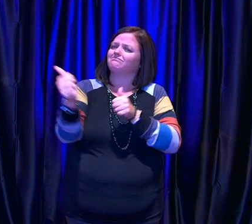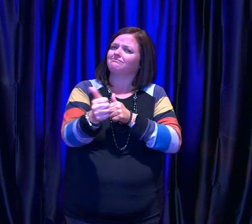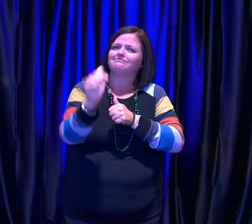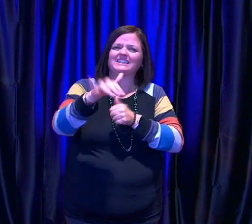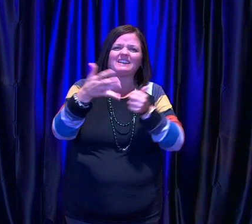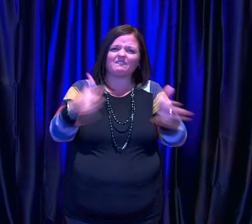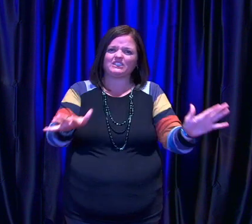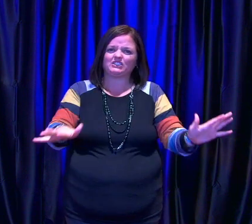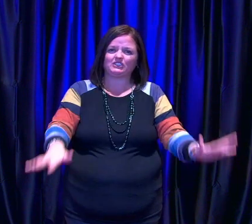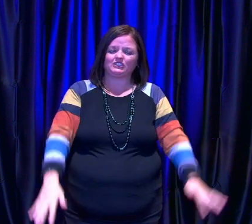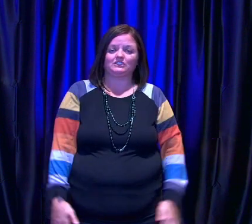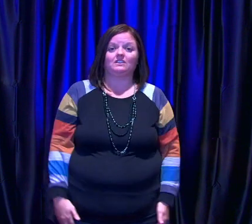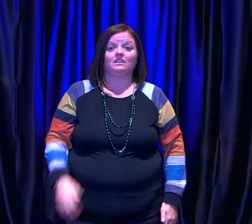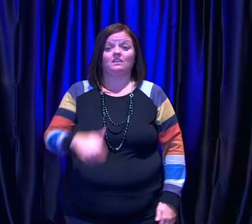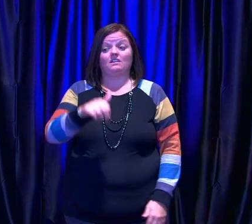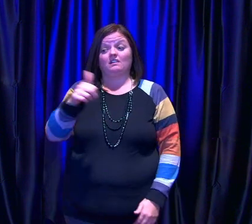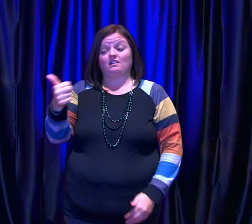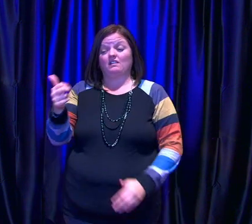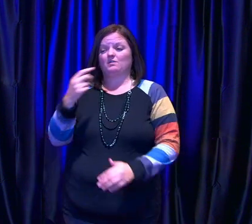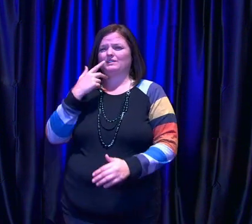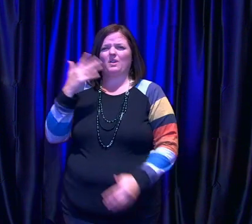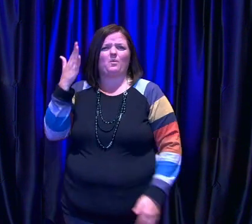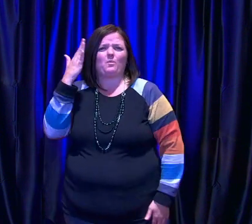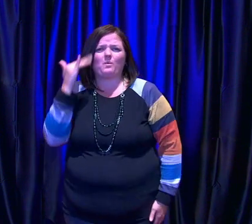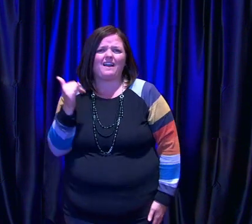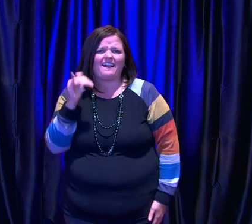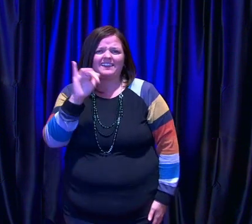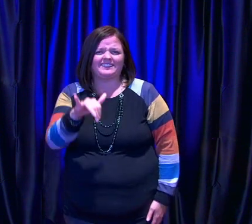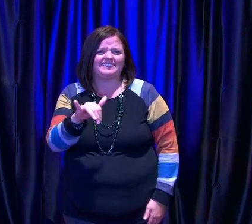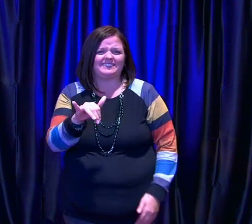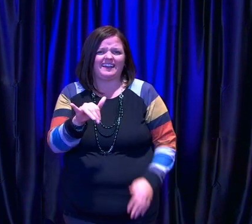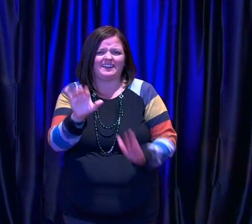and others would just say why why is it even a commandment